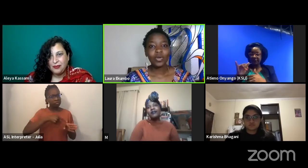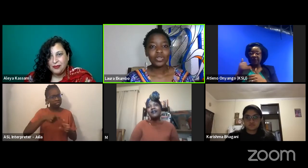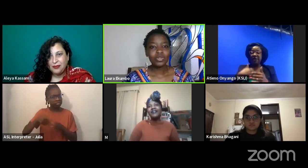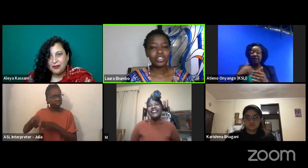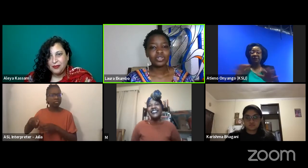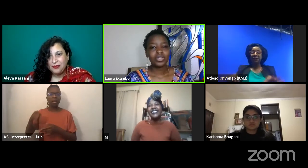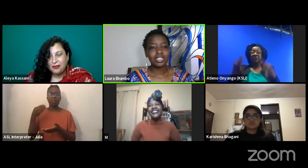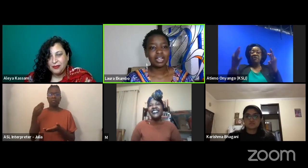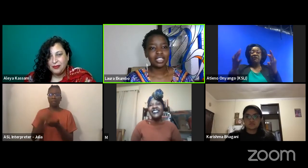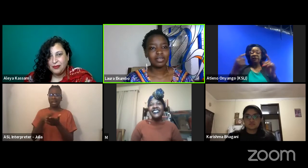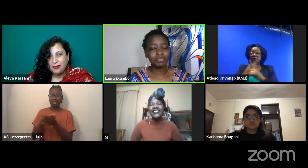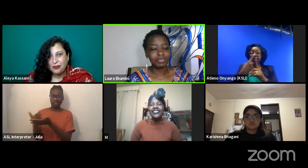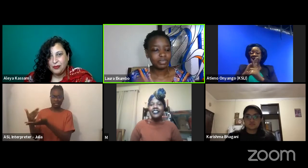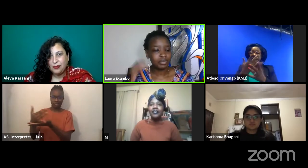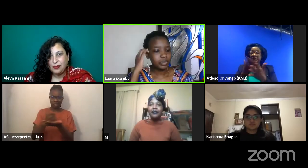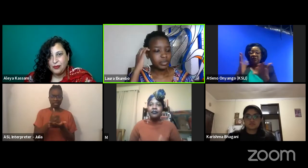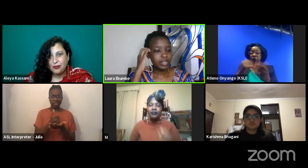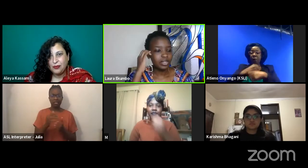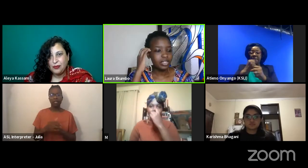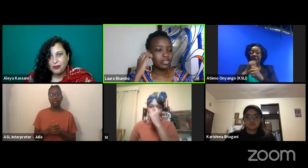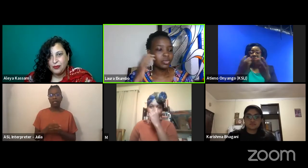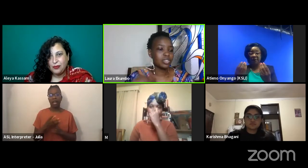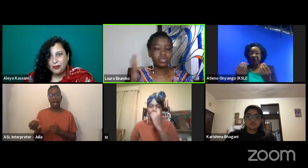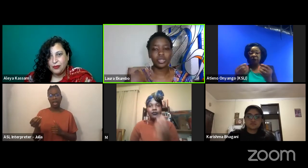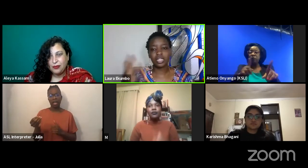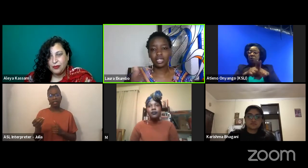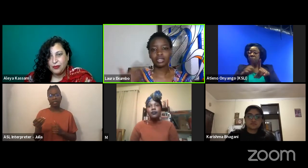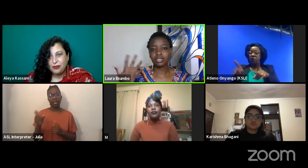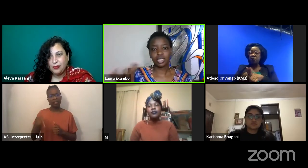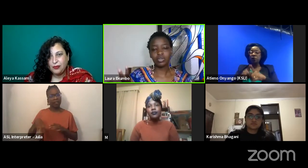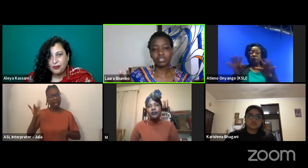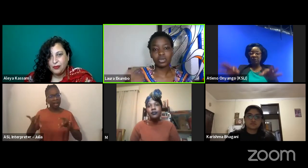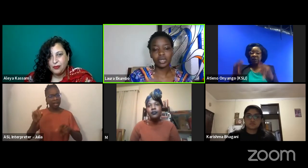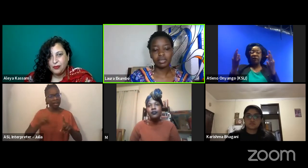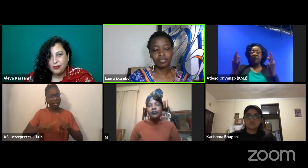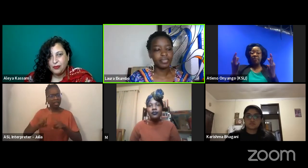And also just to discover different ways to do the thing that you love doing.